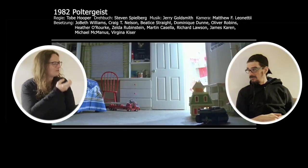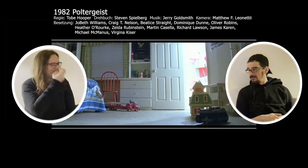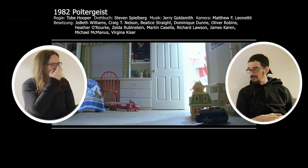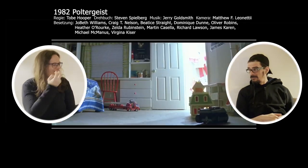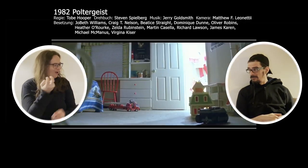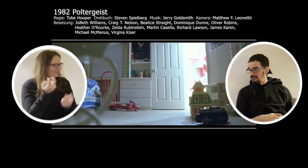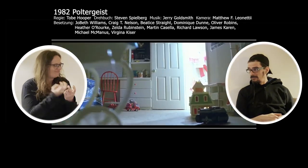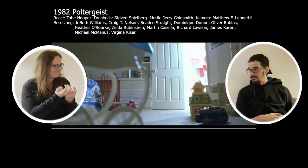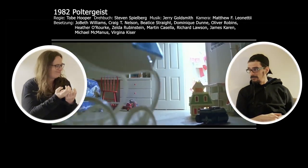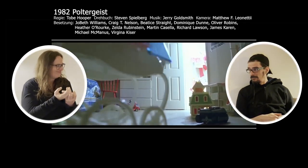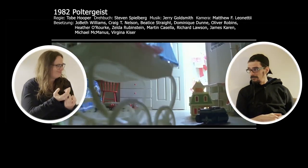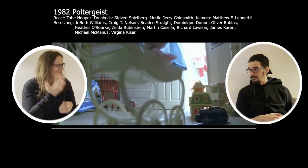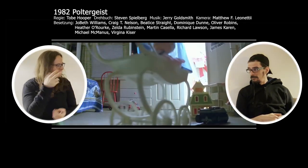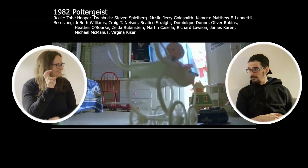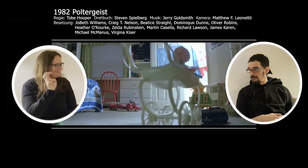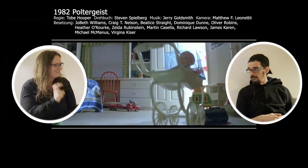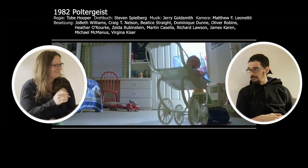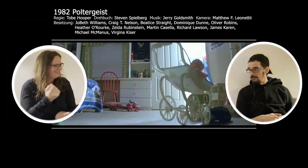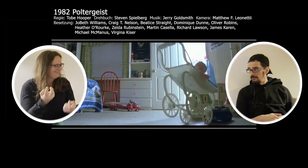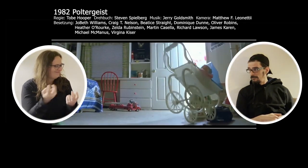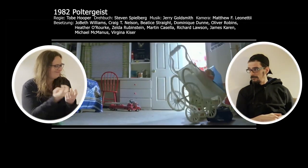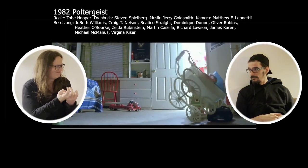Now the clown is scared and sits right next to her.